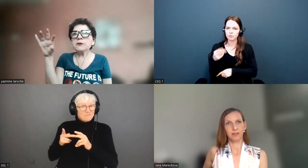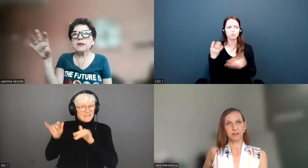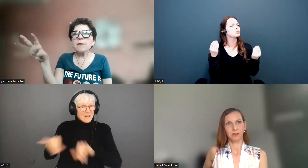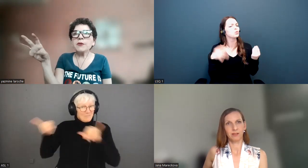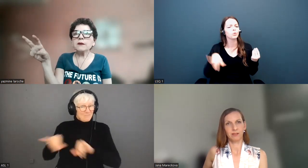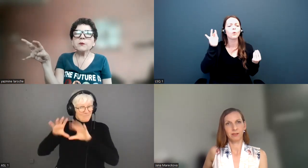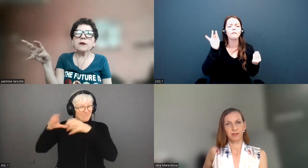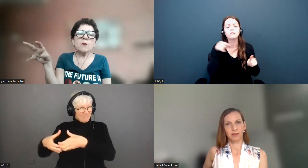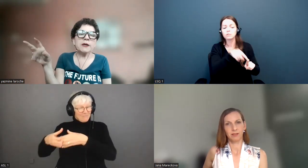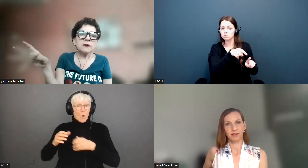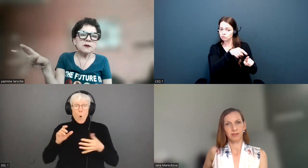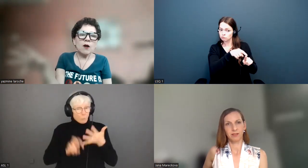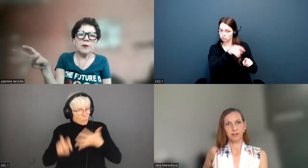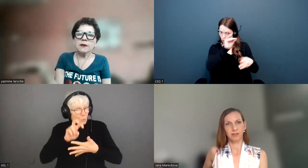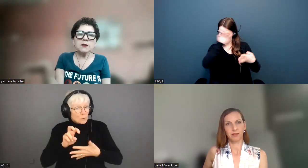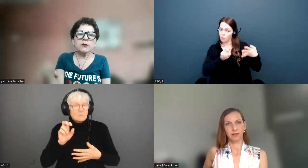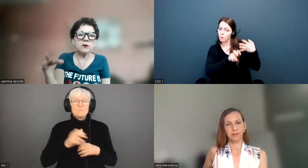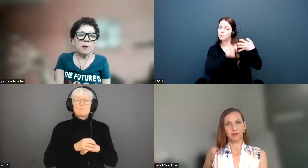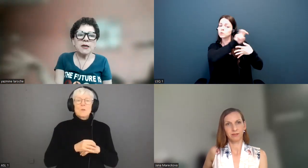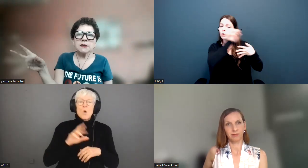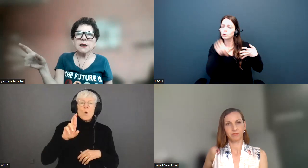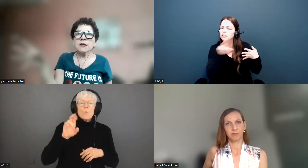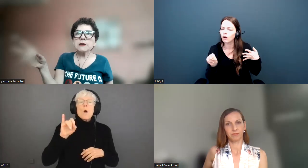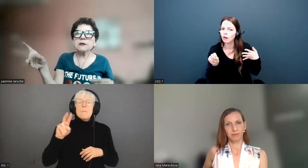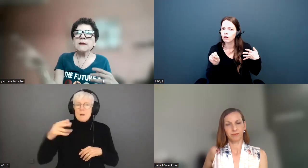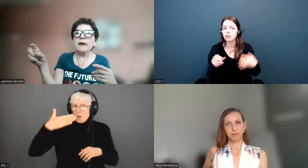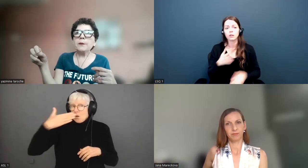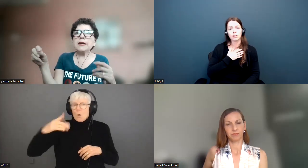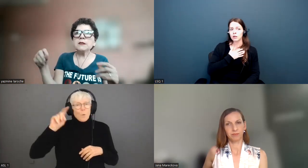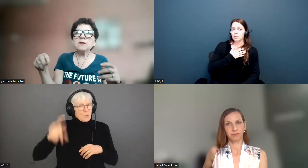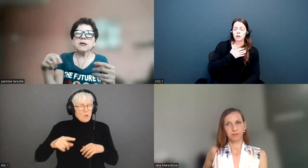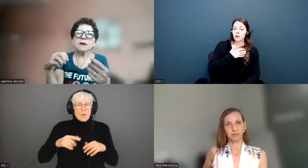some things but oh my goodness Robin like there are so many indicators but I do think